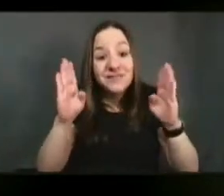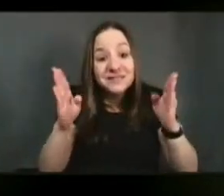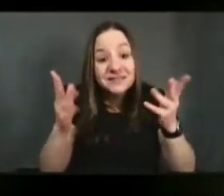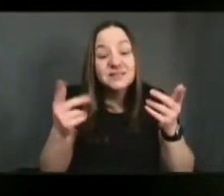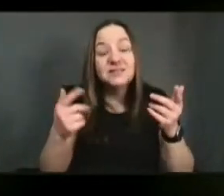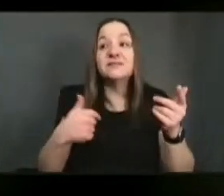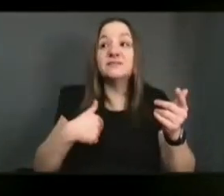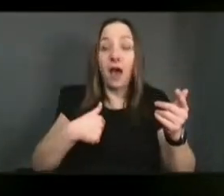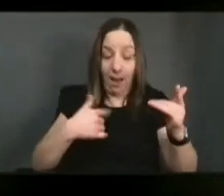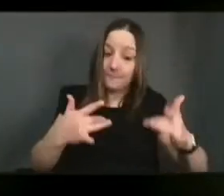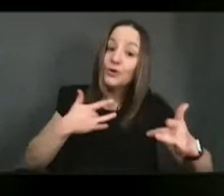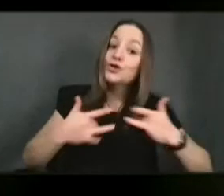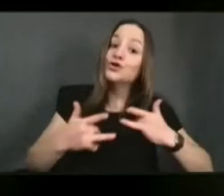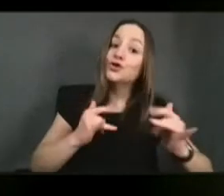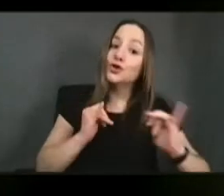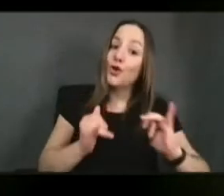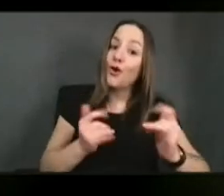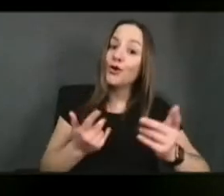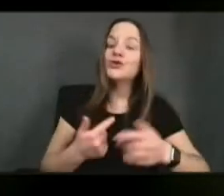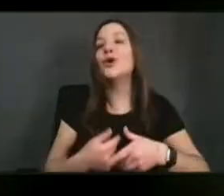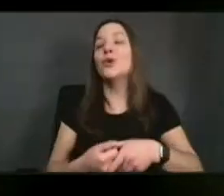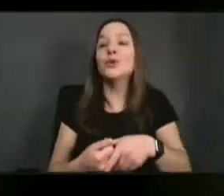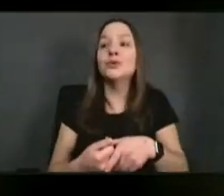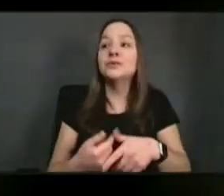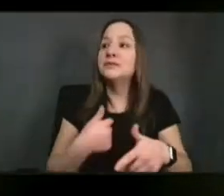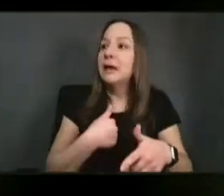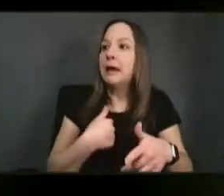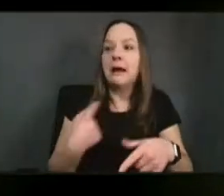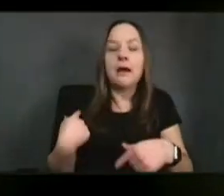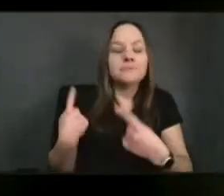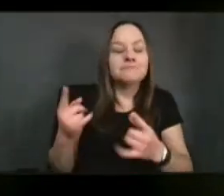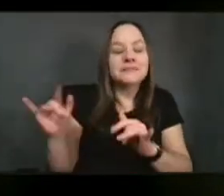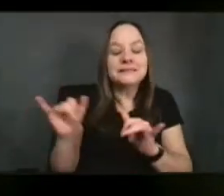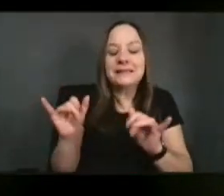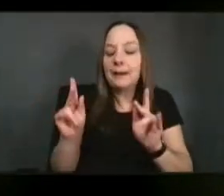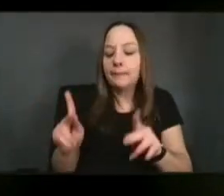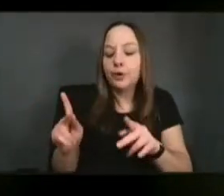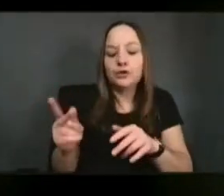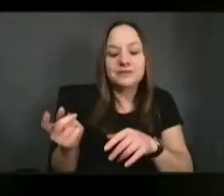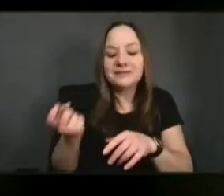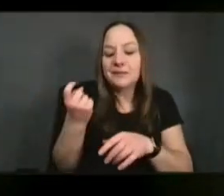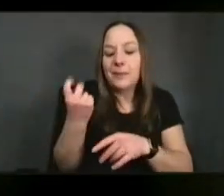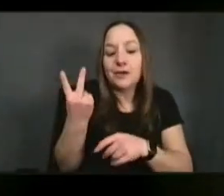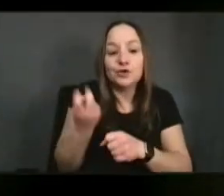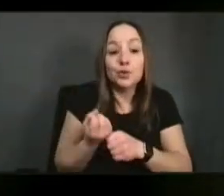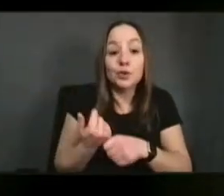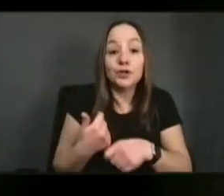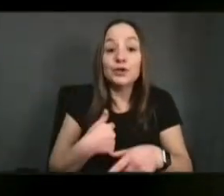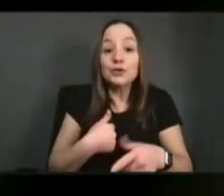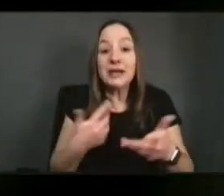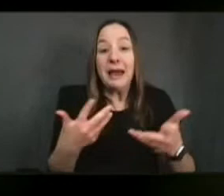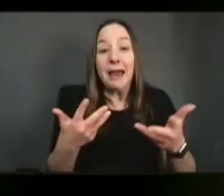concerned and. I've you know, I'm the same person I've been